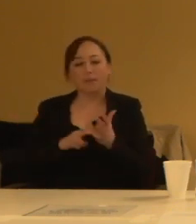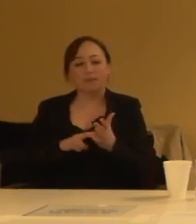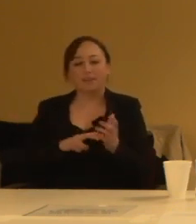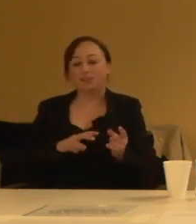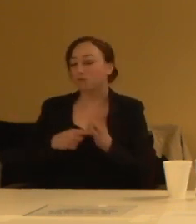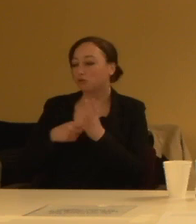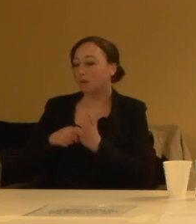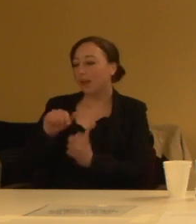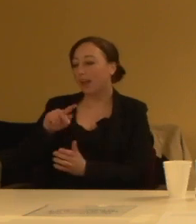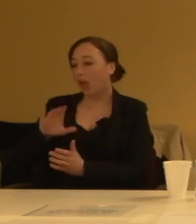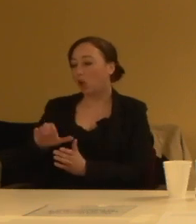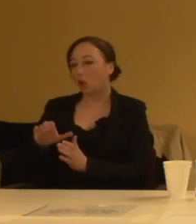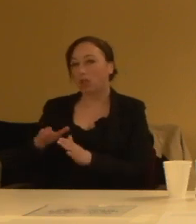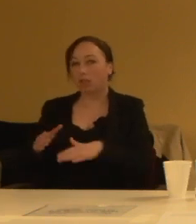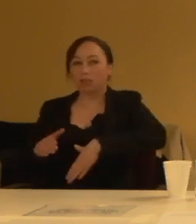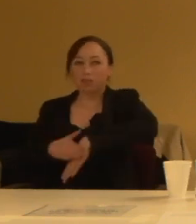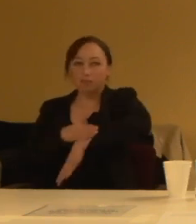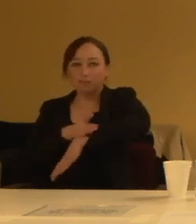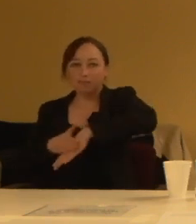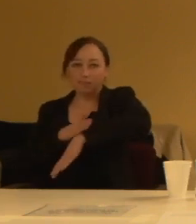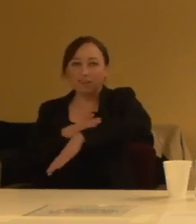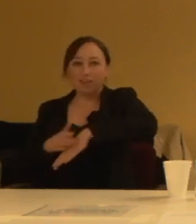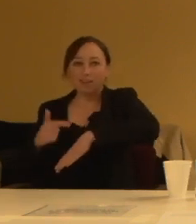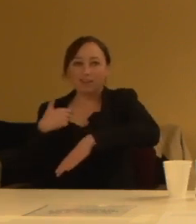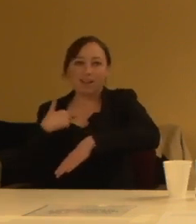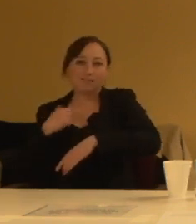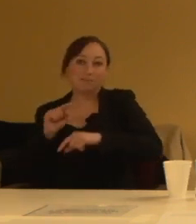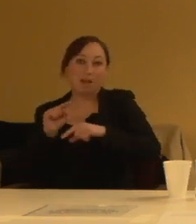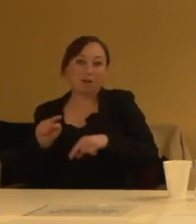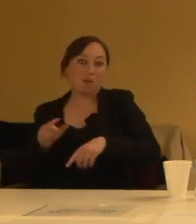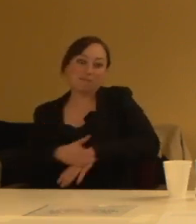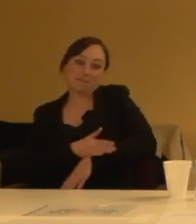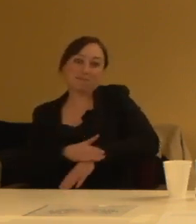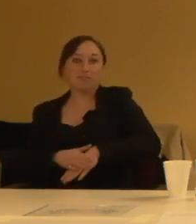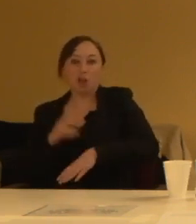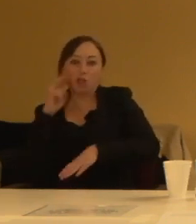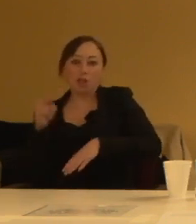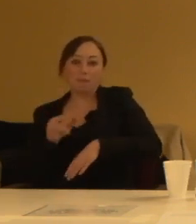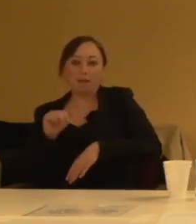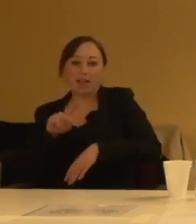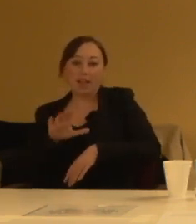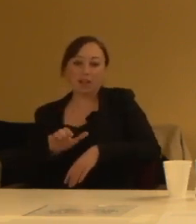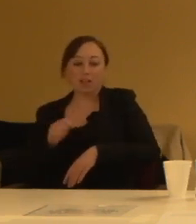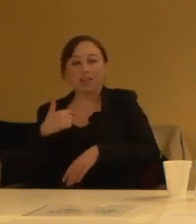like that's what I always say. Like when I go fundraising I always tell my students that I'm about to go show some moisturized ankle in order to